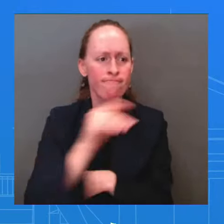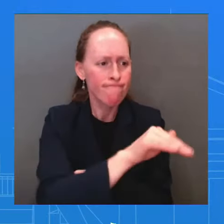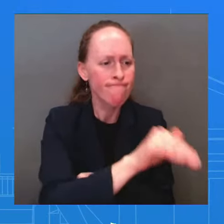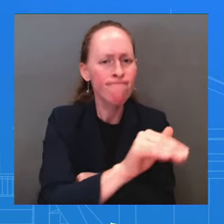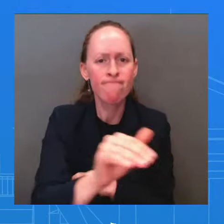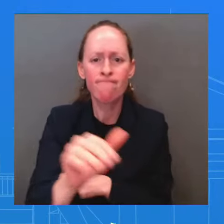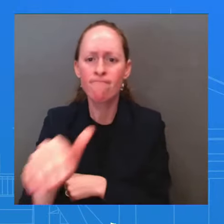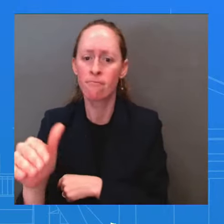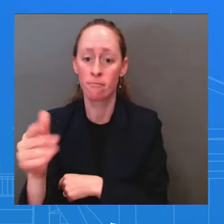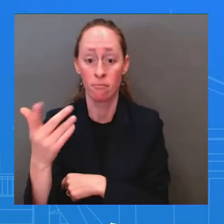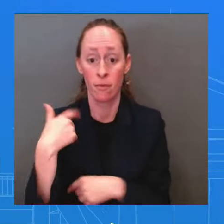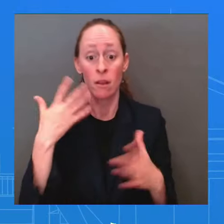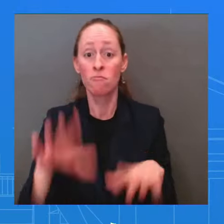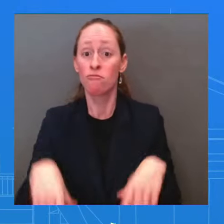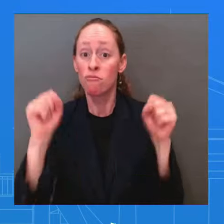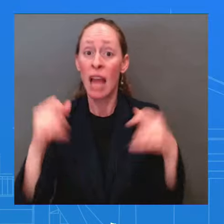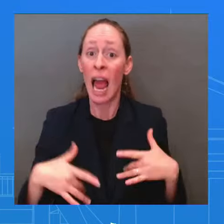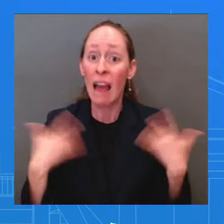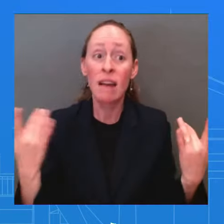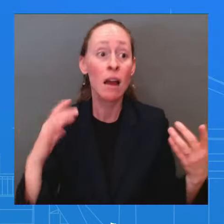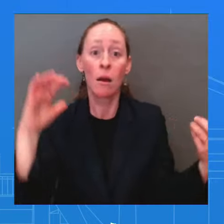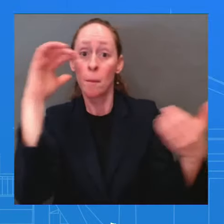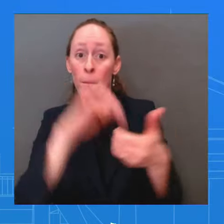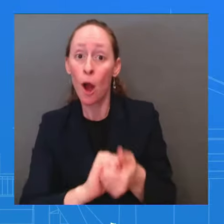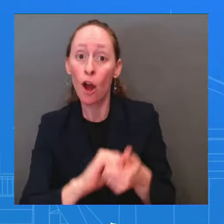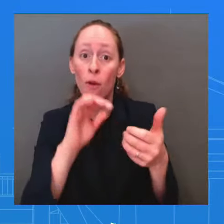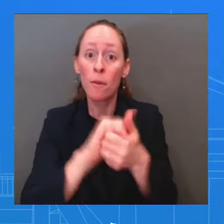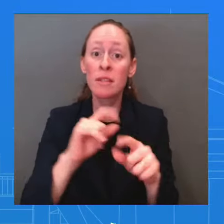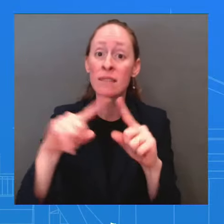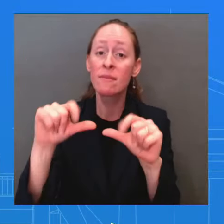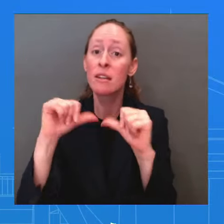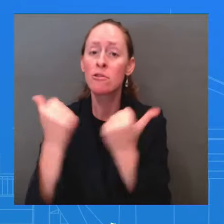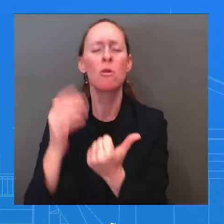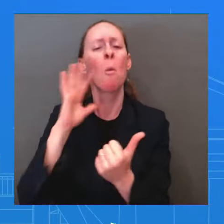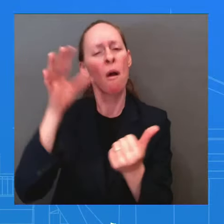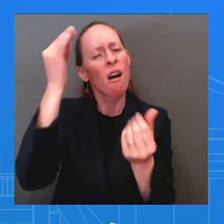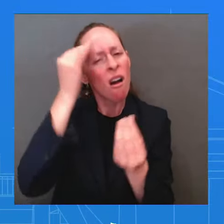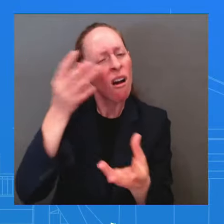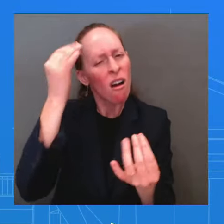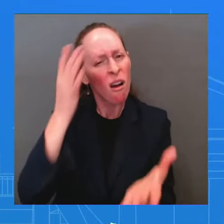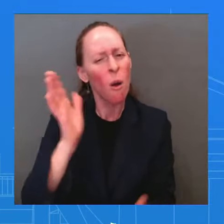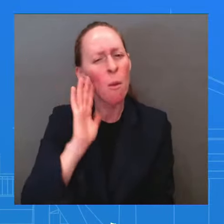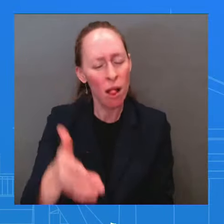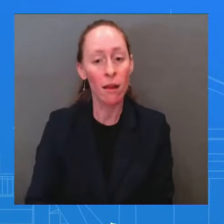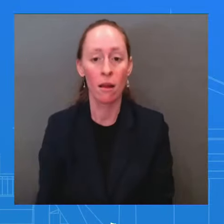We'll have more to announce on that. And so, this is a priority for this administration. We want to make sure that people are aware